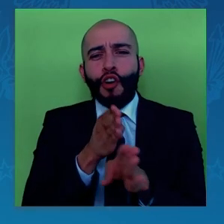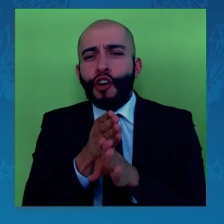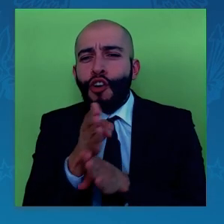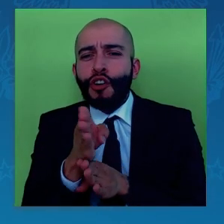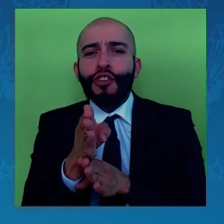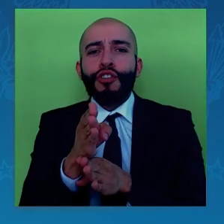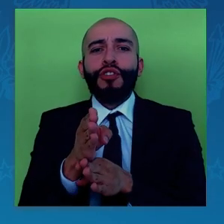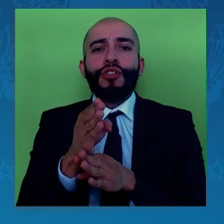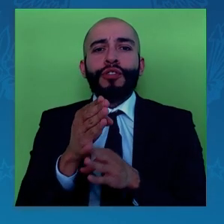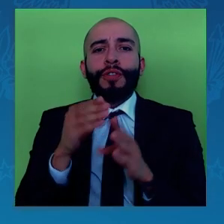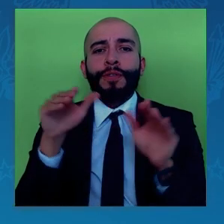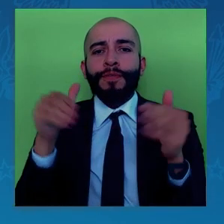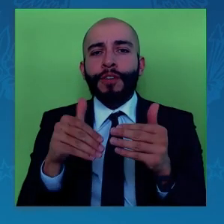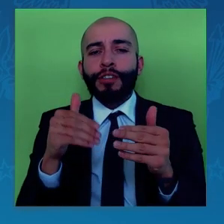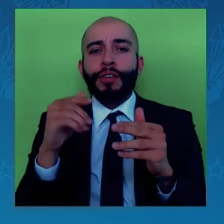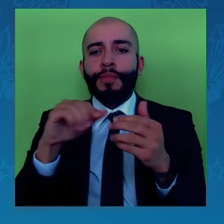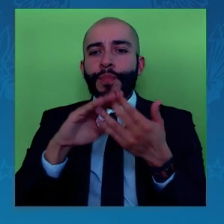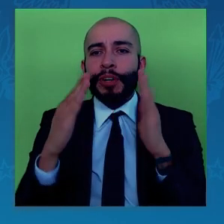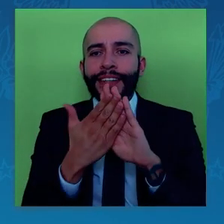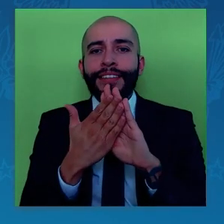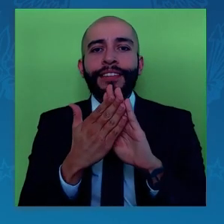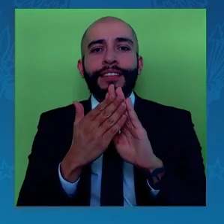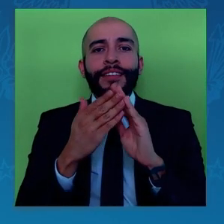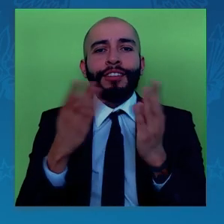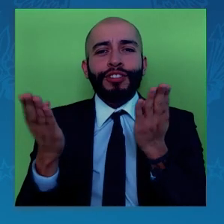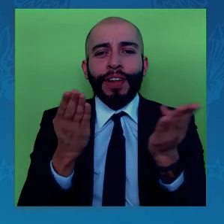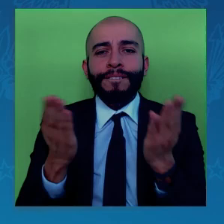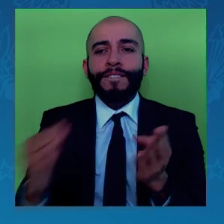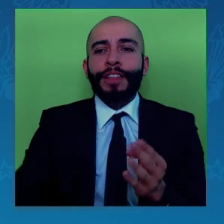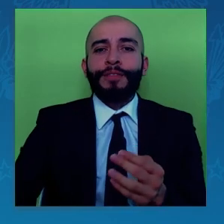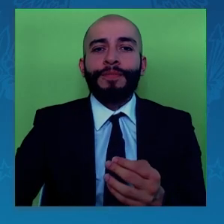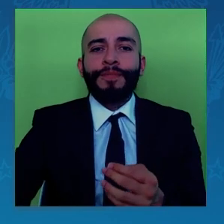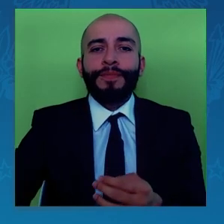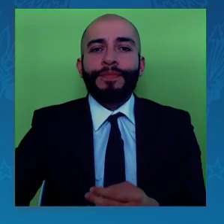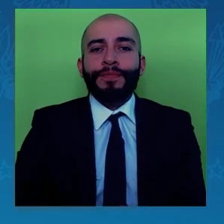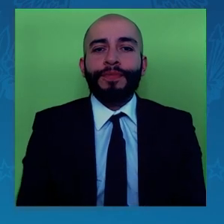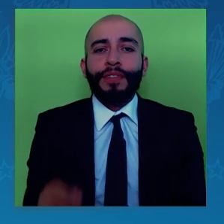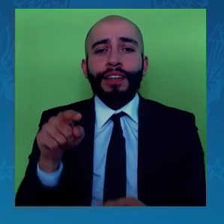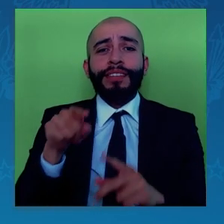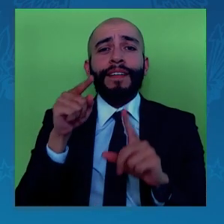And because of these programs, they can help ensure that patients in these underserved communities